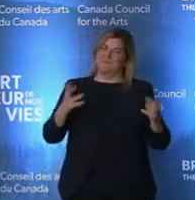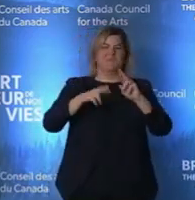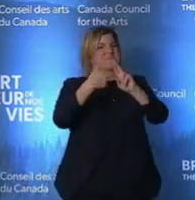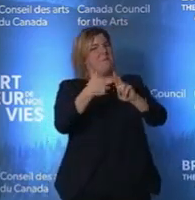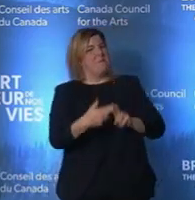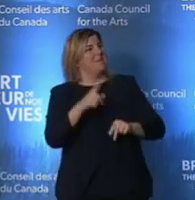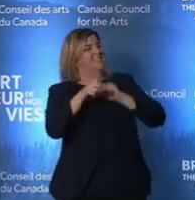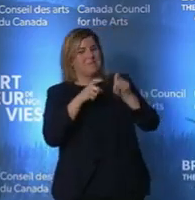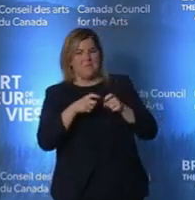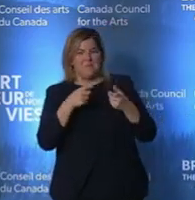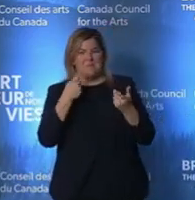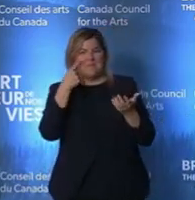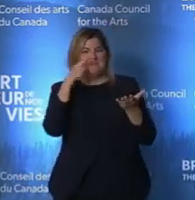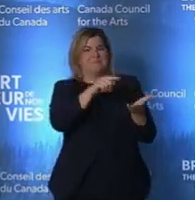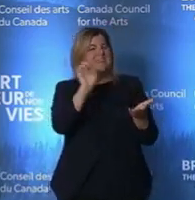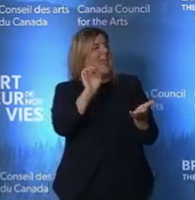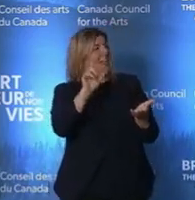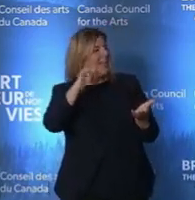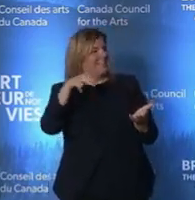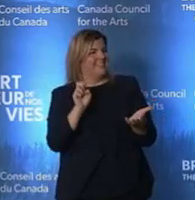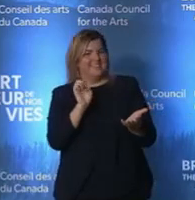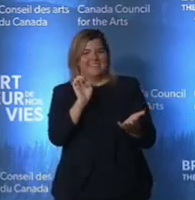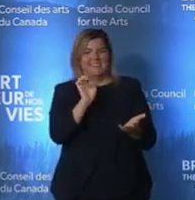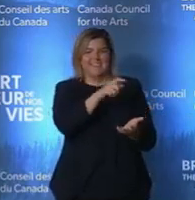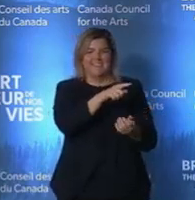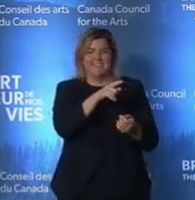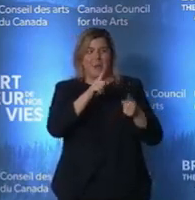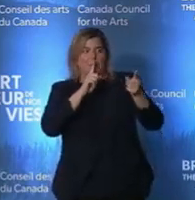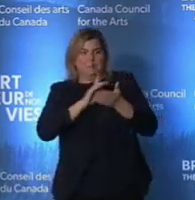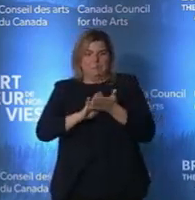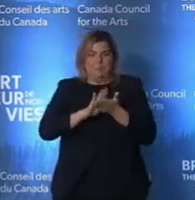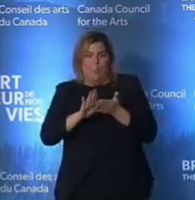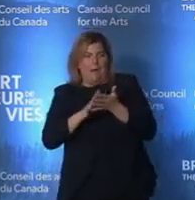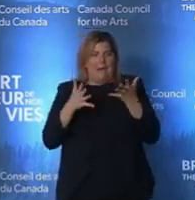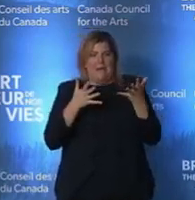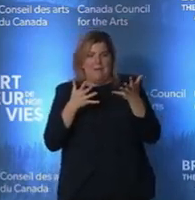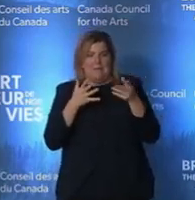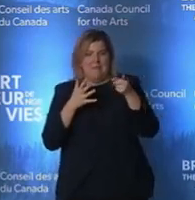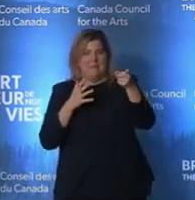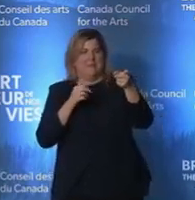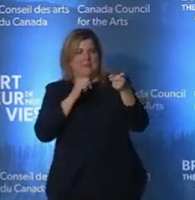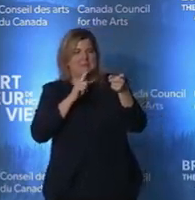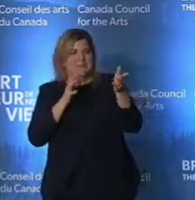Sorry for my back, I'm also speaking to the web audience, to start the questions, please.